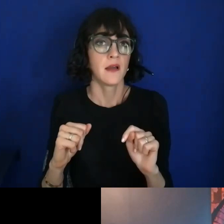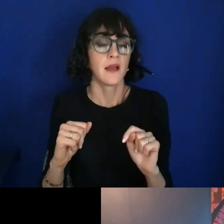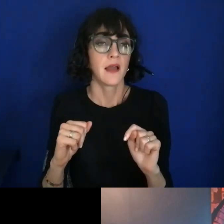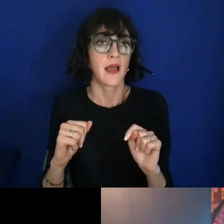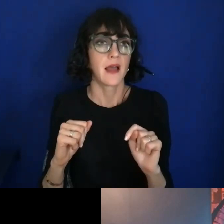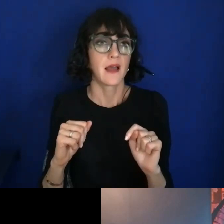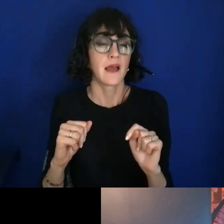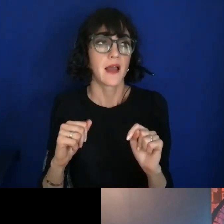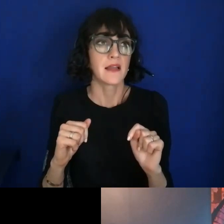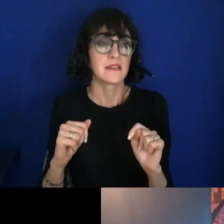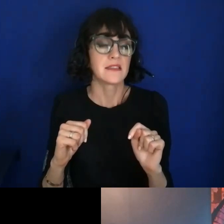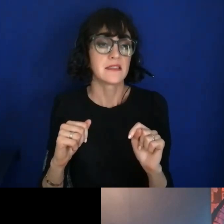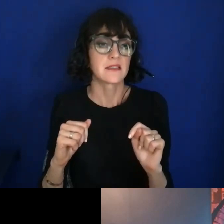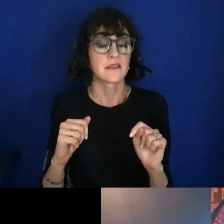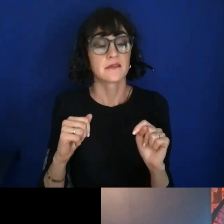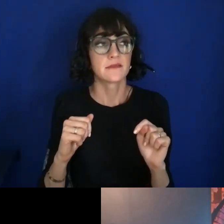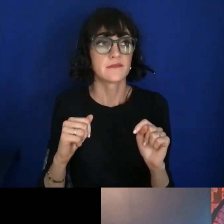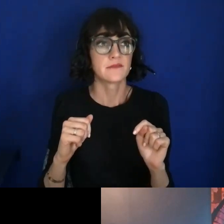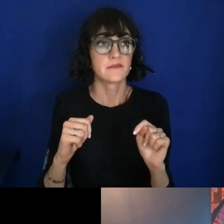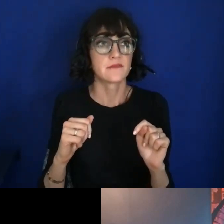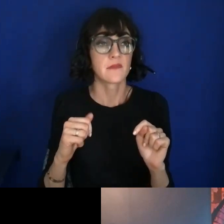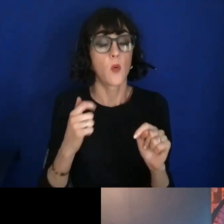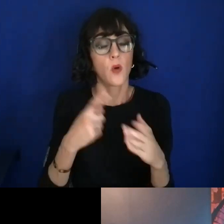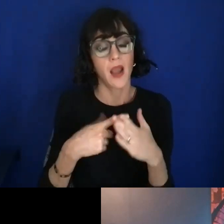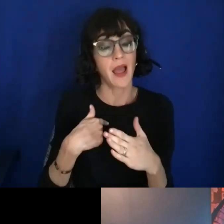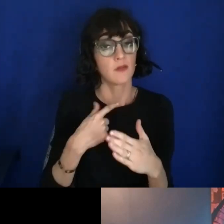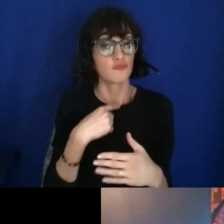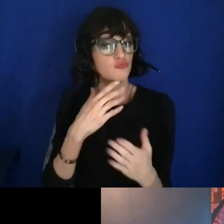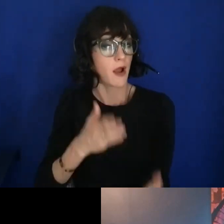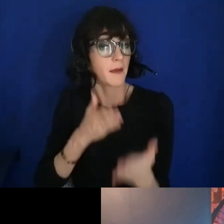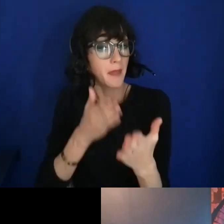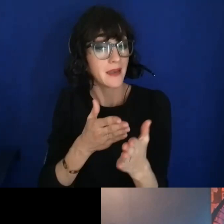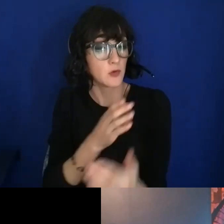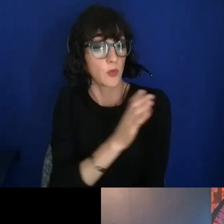what I recommend it to the clinic that I most recently worked for was to have a DV Advocate